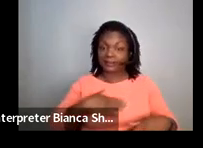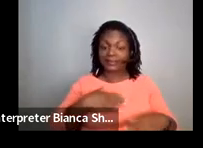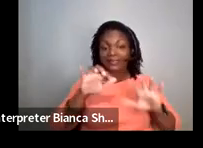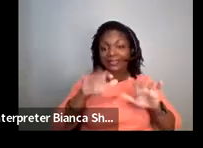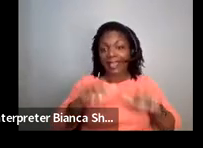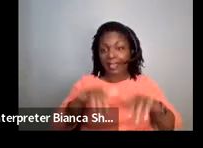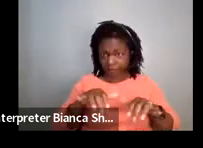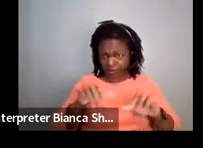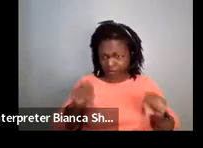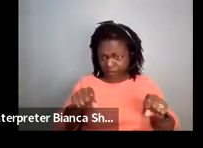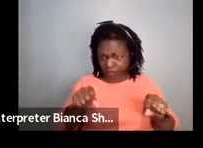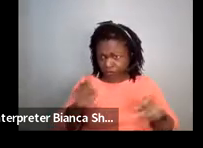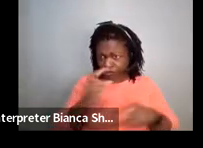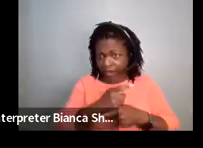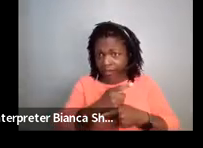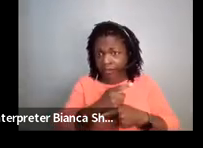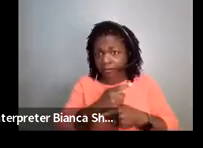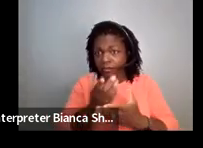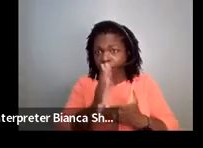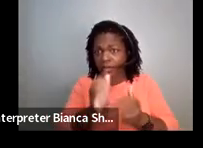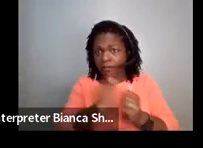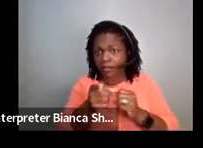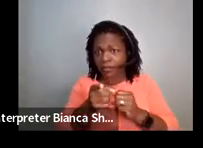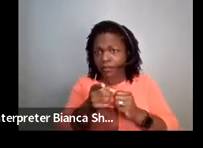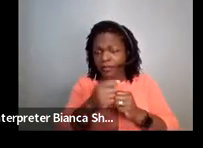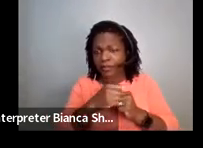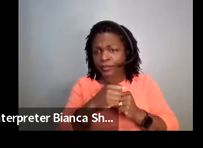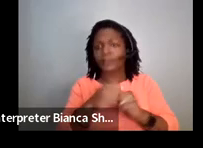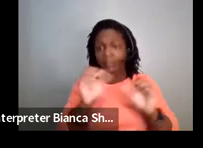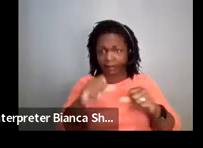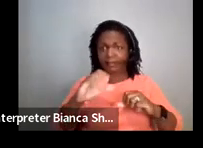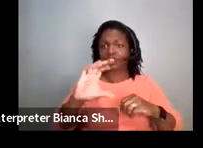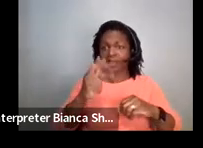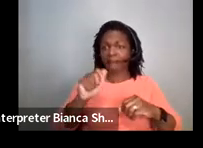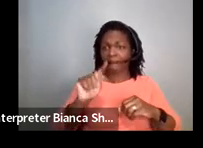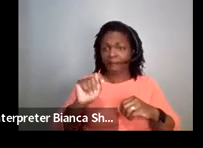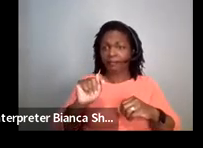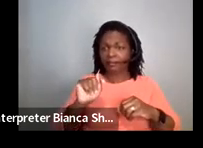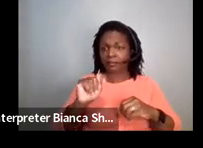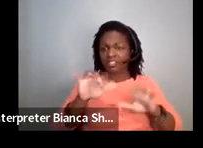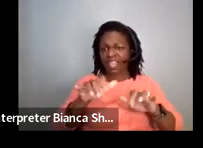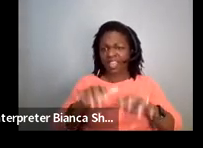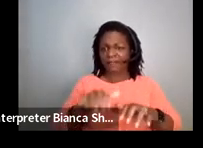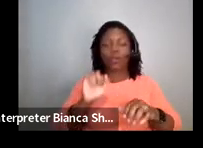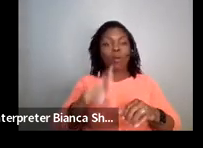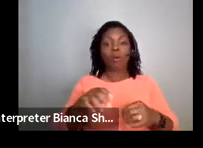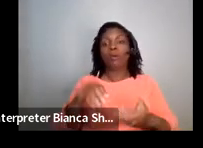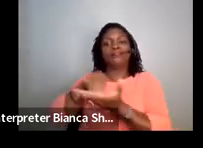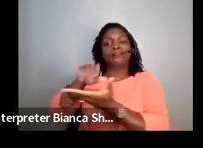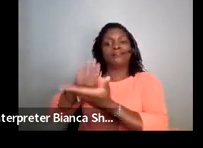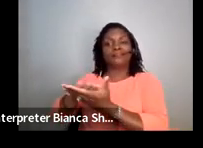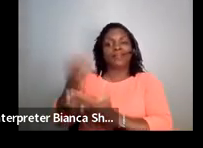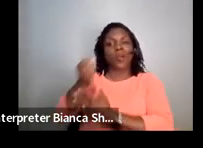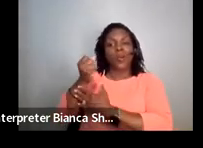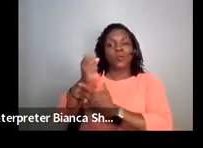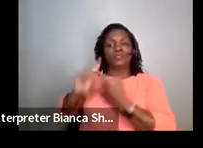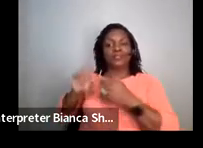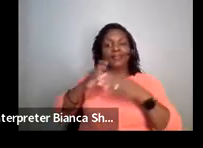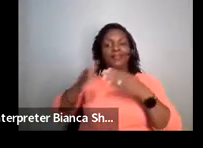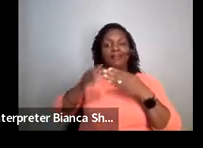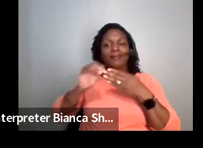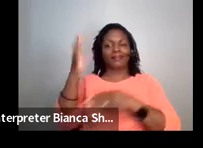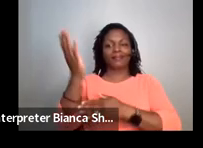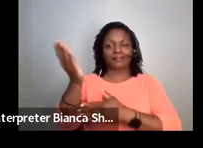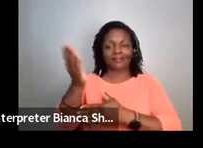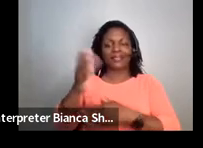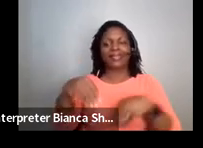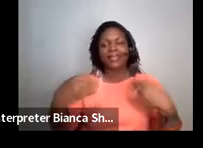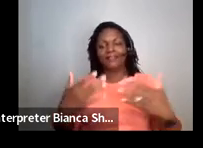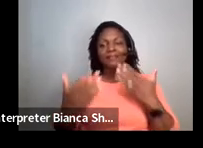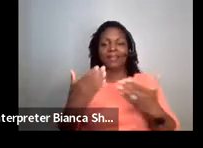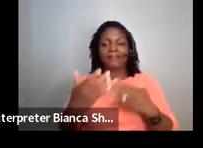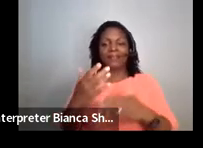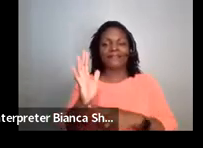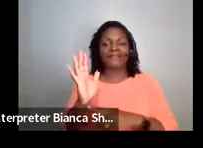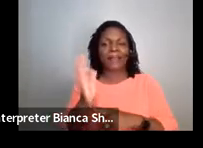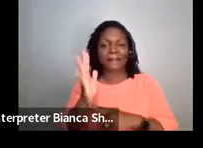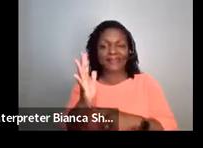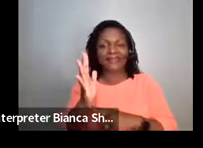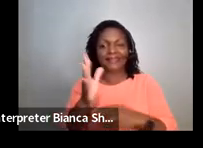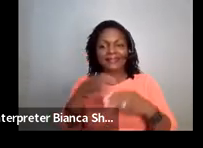Is that possible? Is that all? Okay with you all that We have some chat boxes, or at least John them down and hold them till the end, and we'll try to give everybody an extra 5 min there at the end to ask some questions